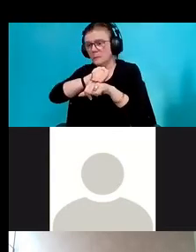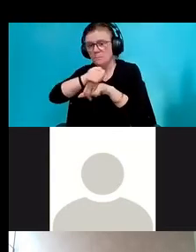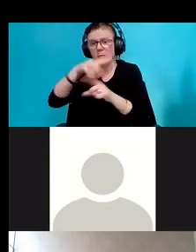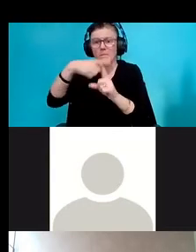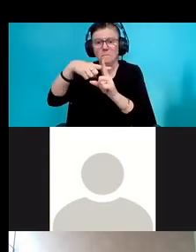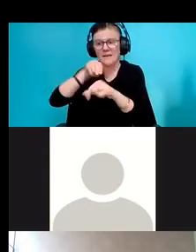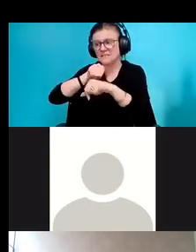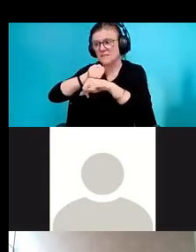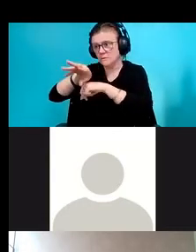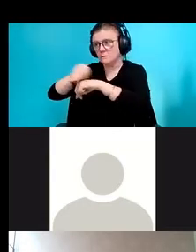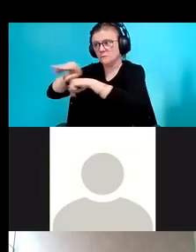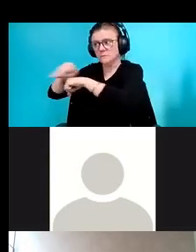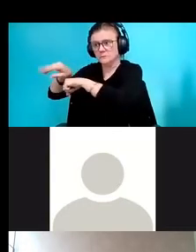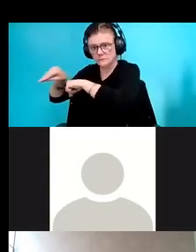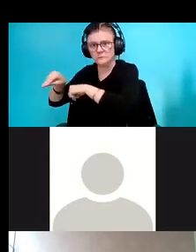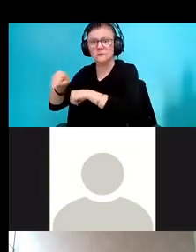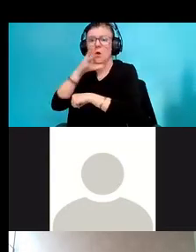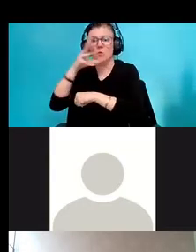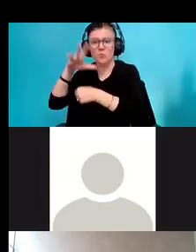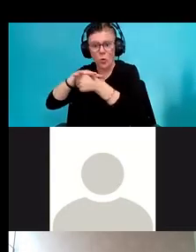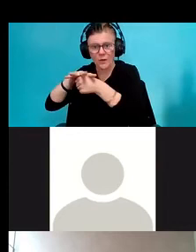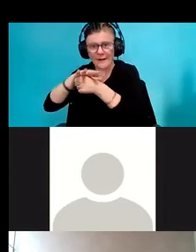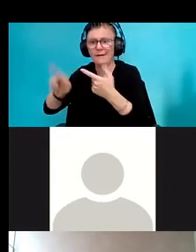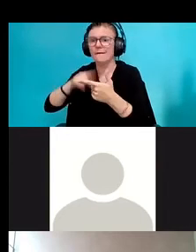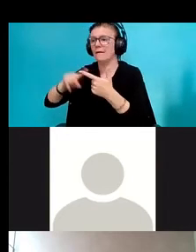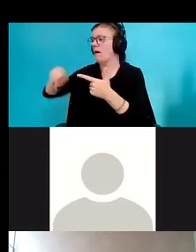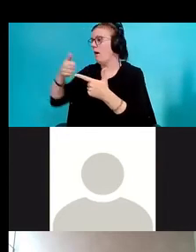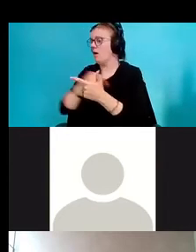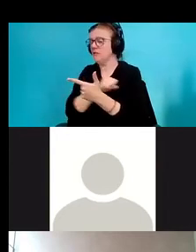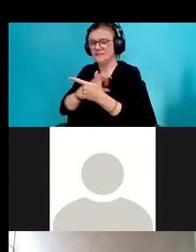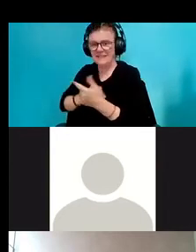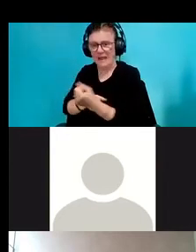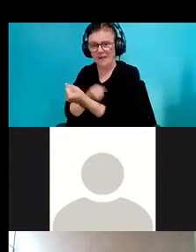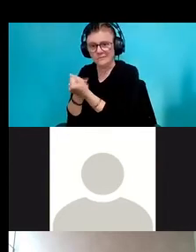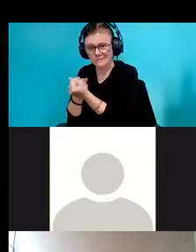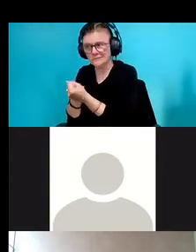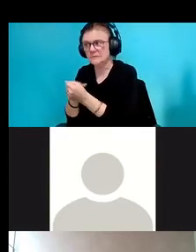because she helped support and influence the work of the other staff.